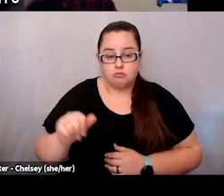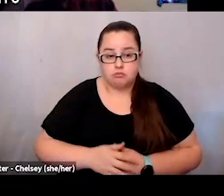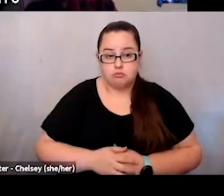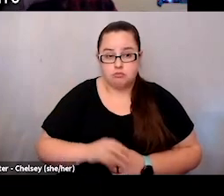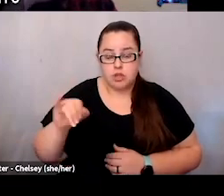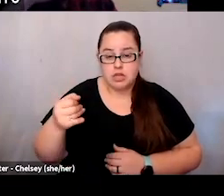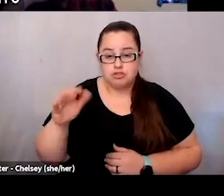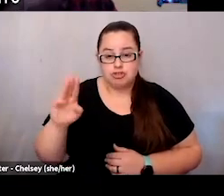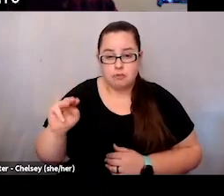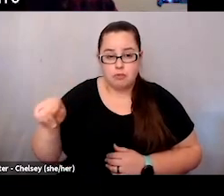Sitting Bull.